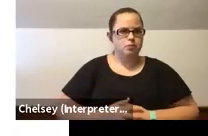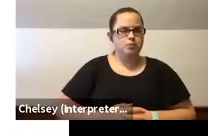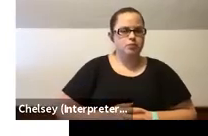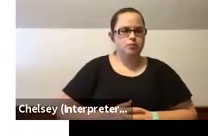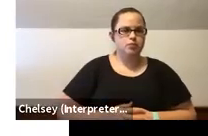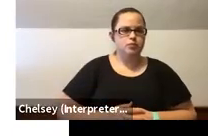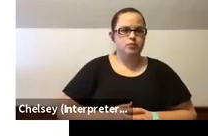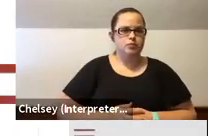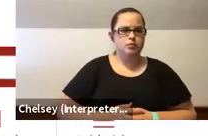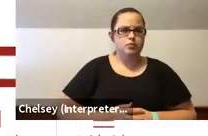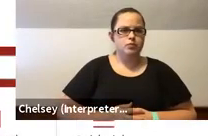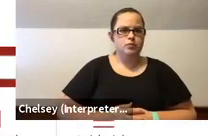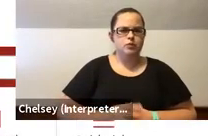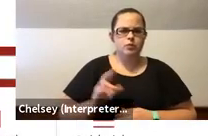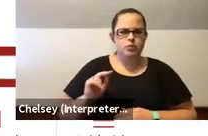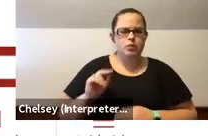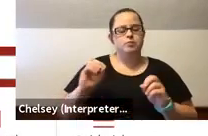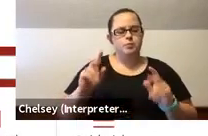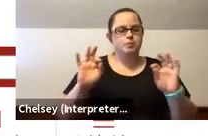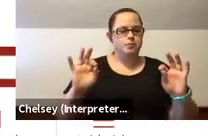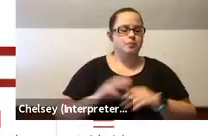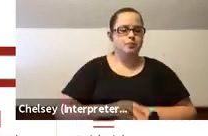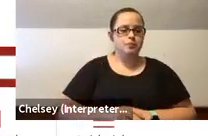Okay. Sage Talbot: All right, so